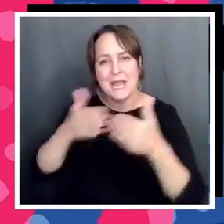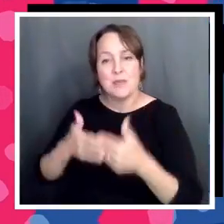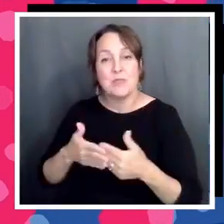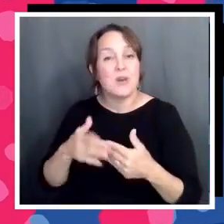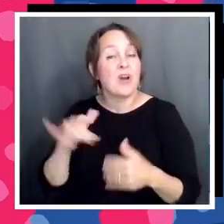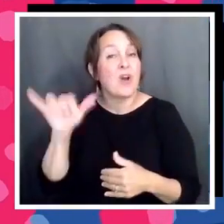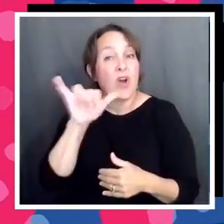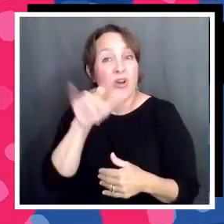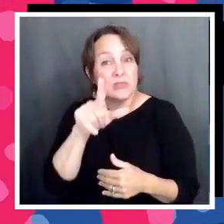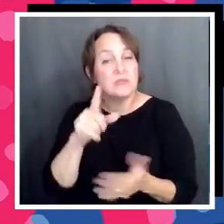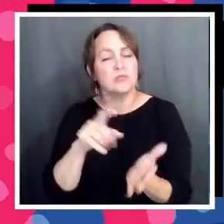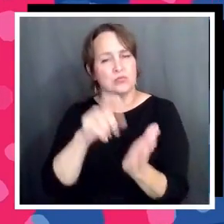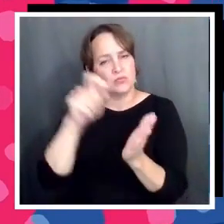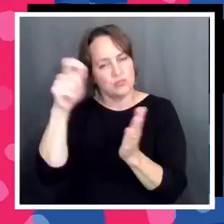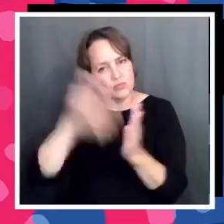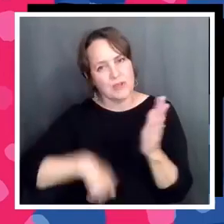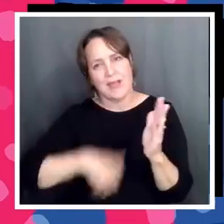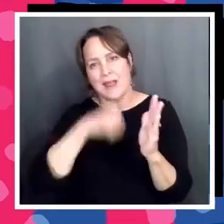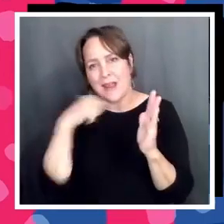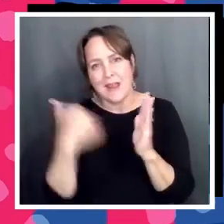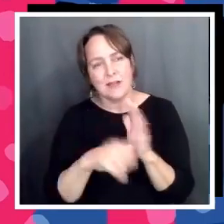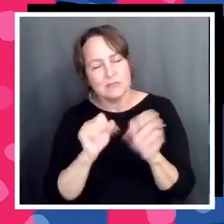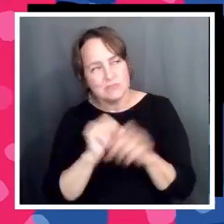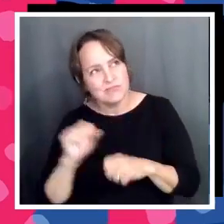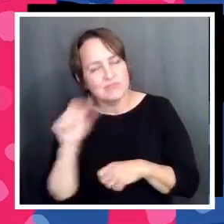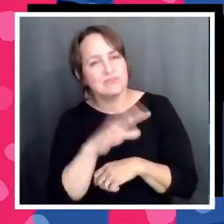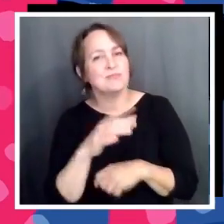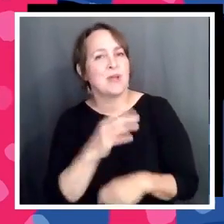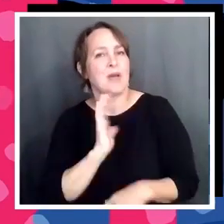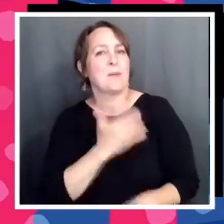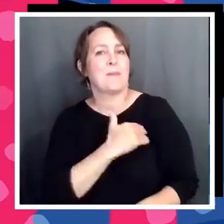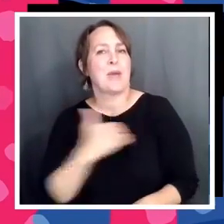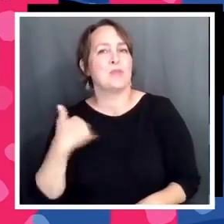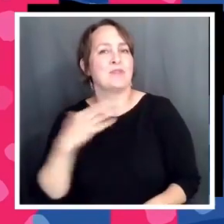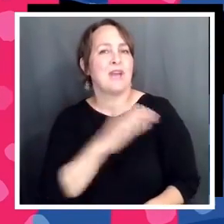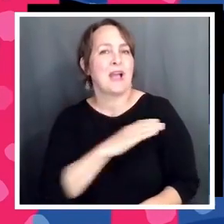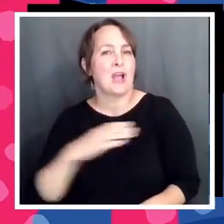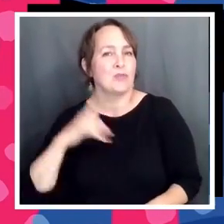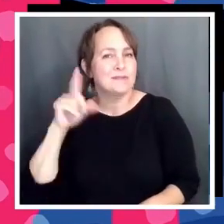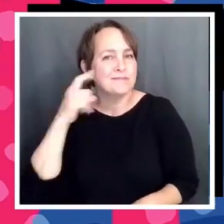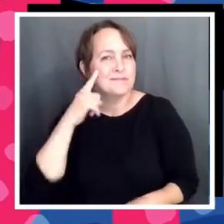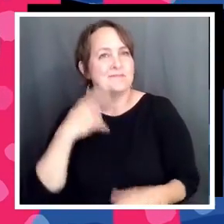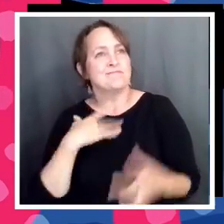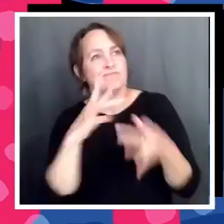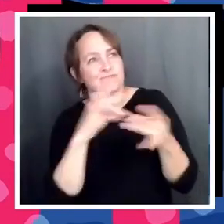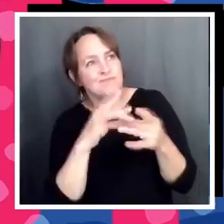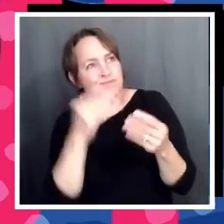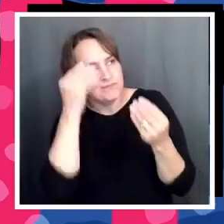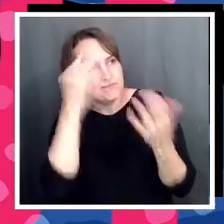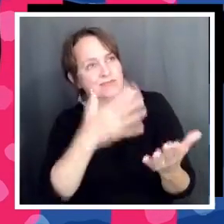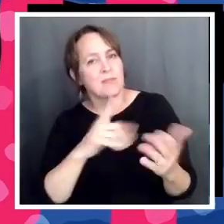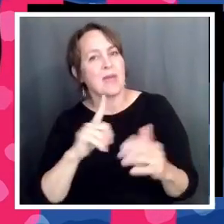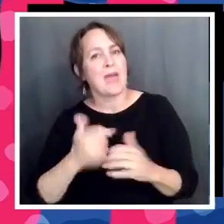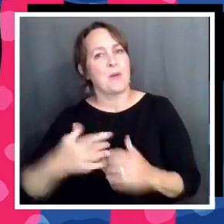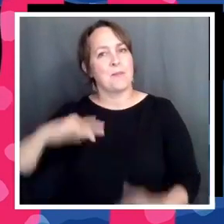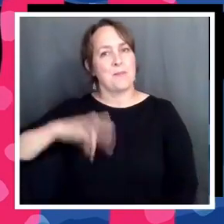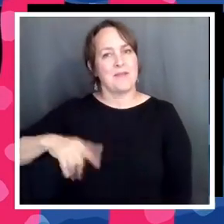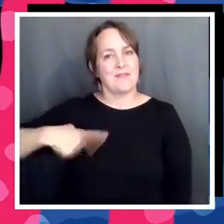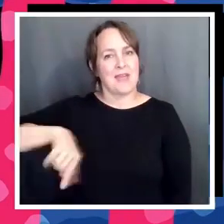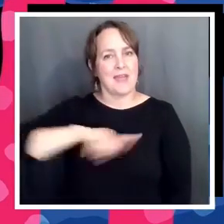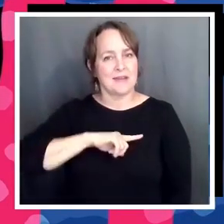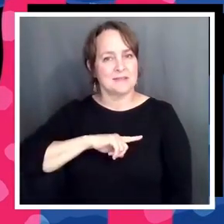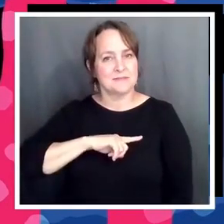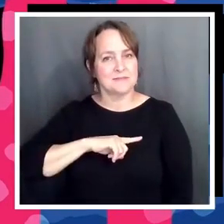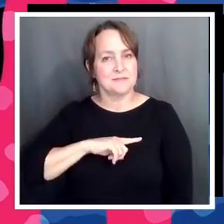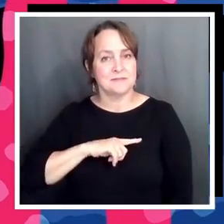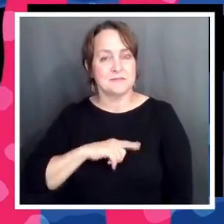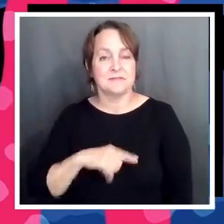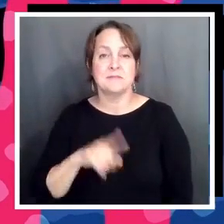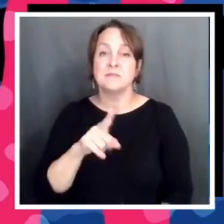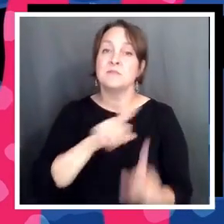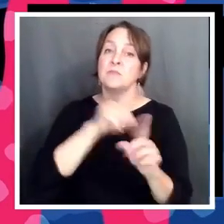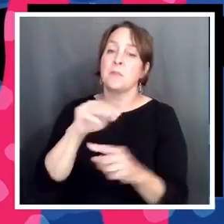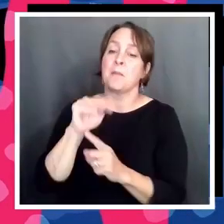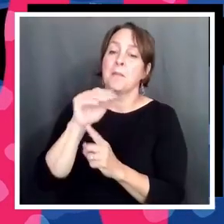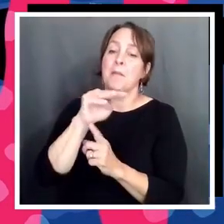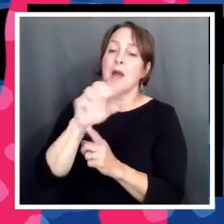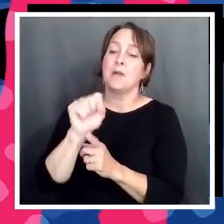CREDIT.